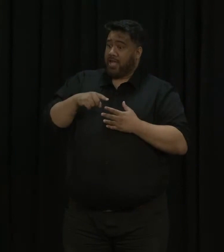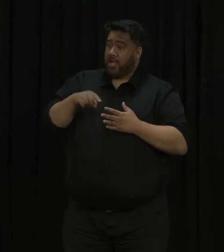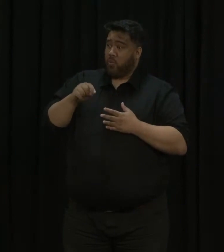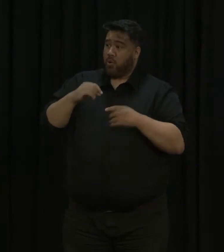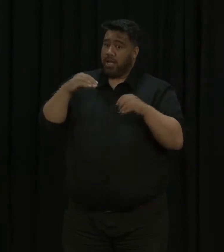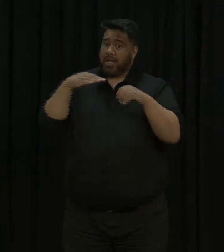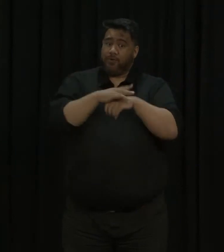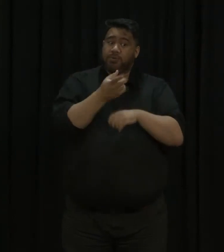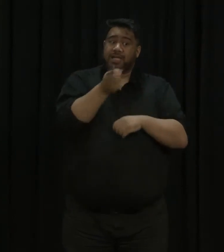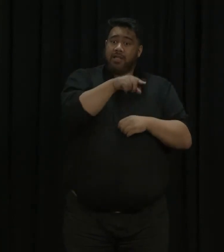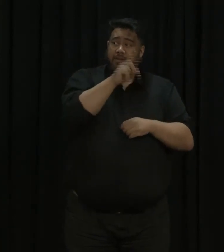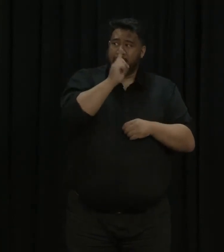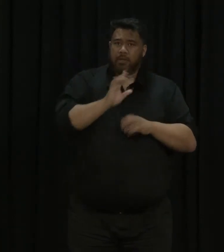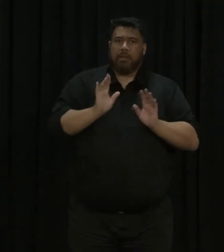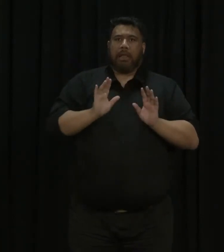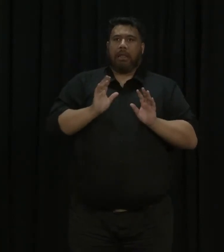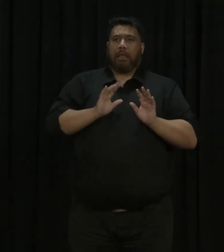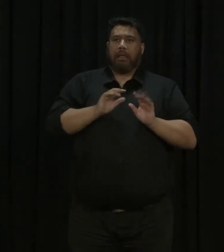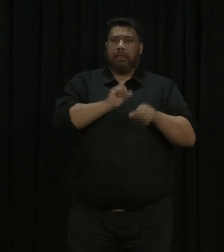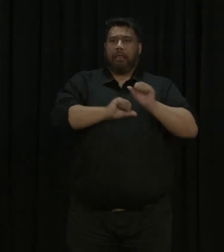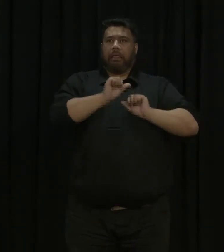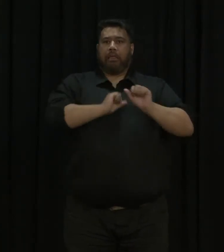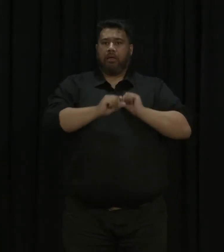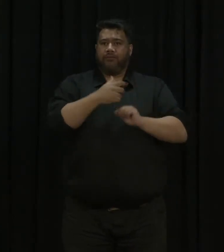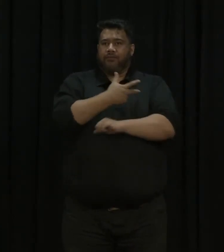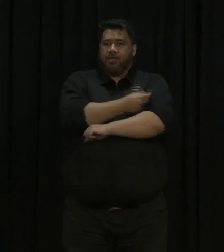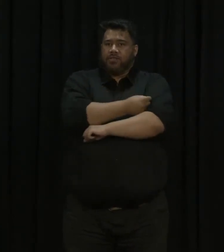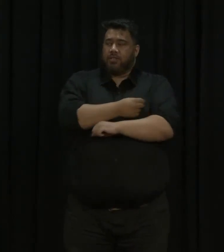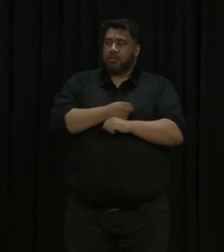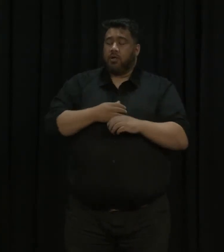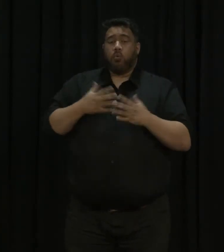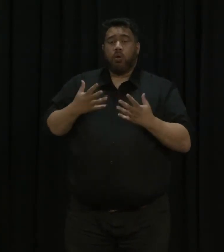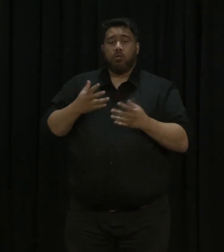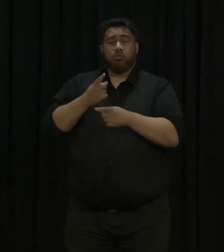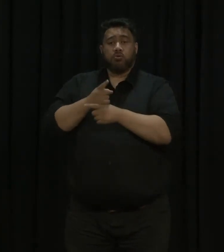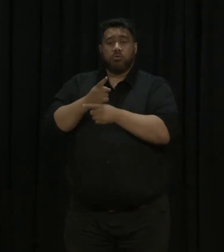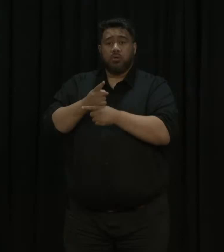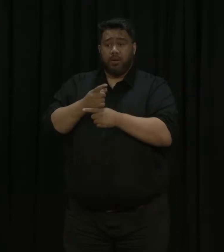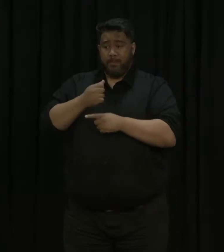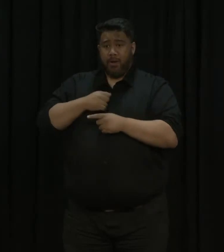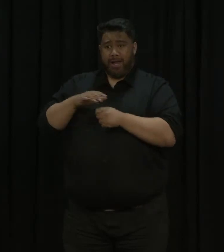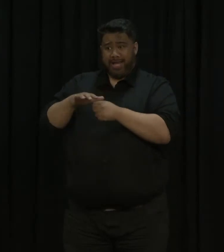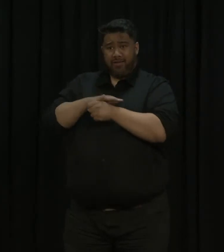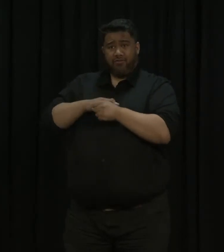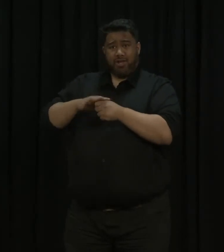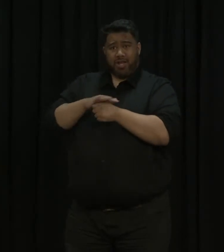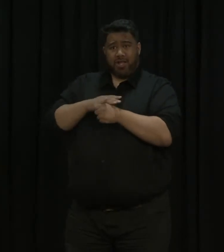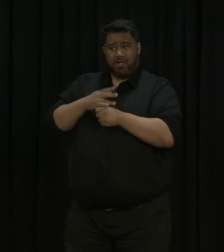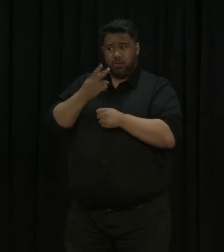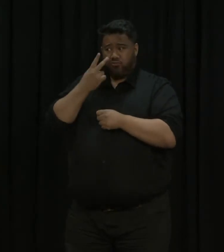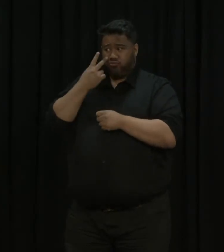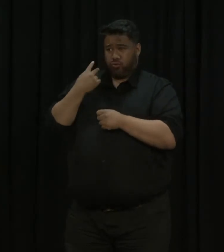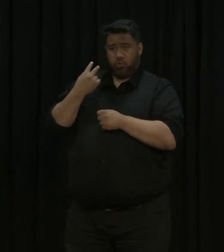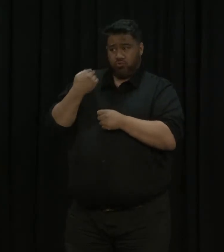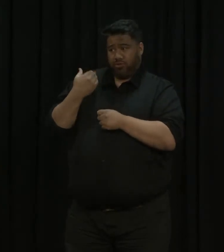Is it a large group, the antiacne vacuum will it put